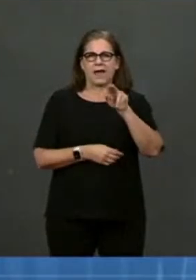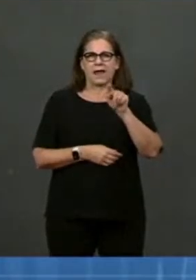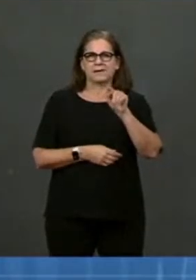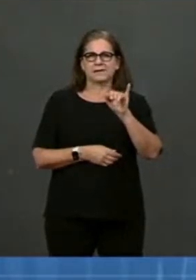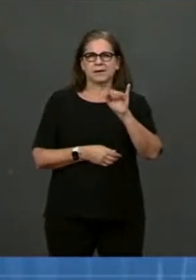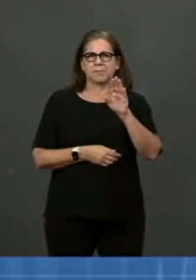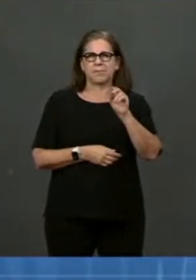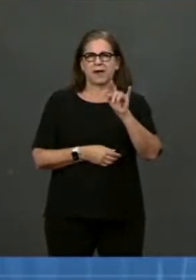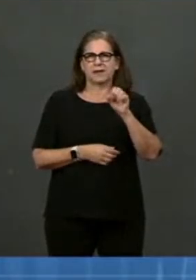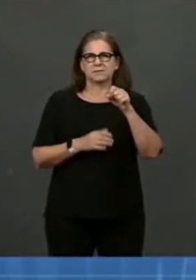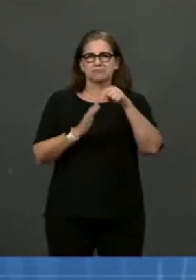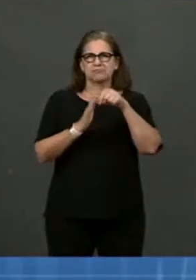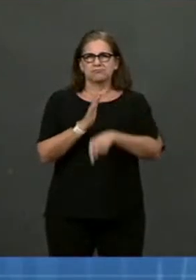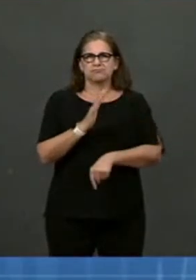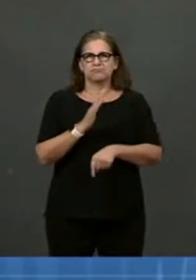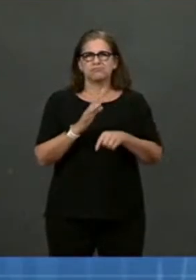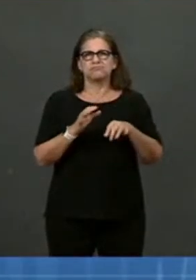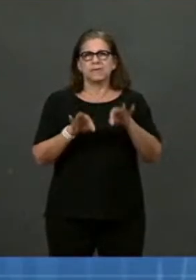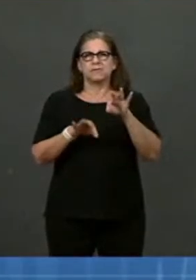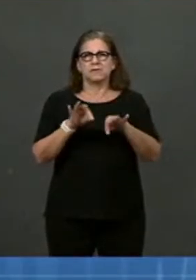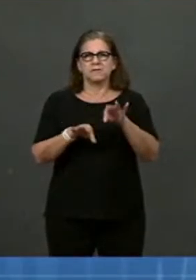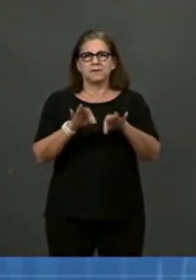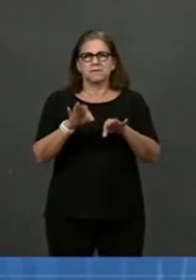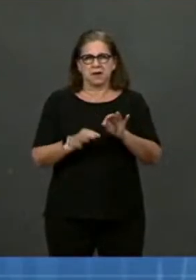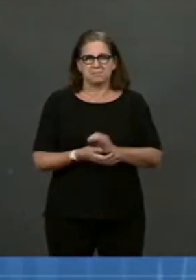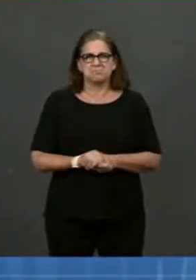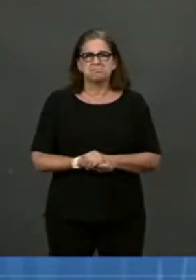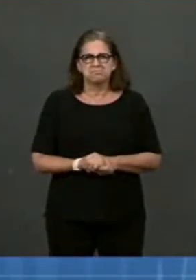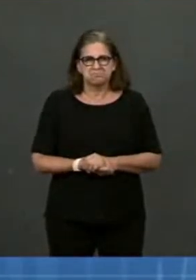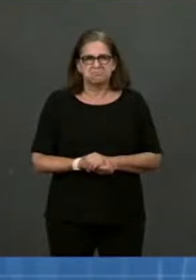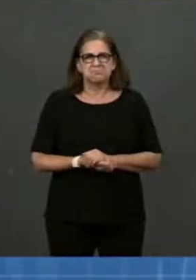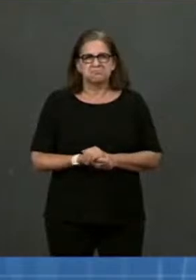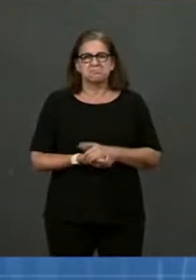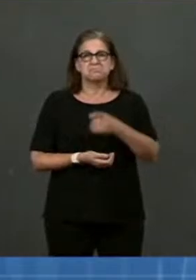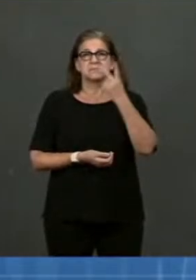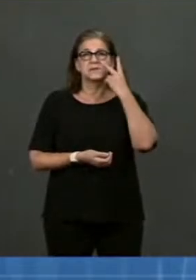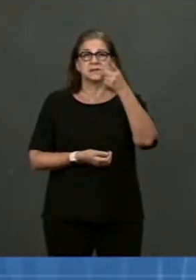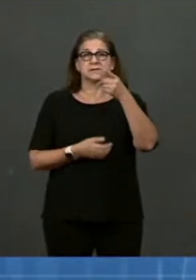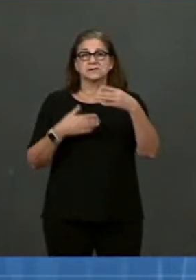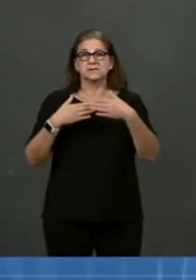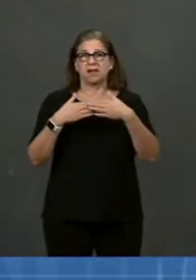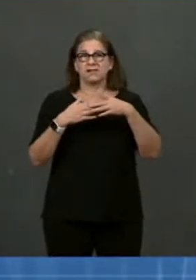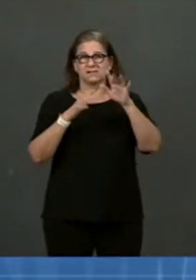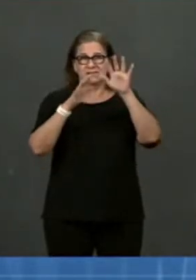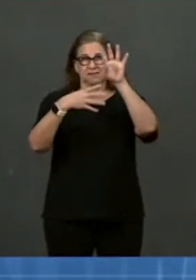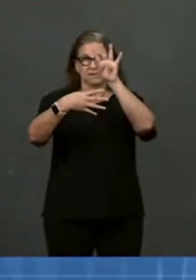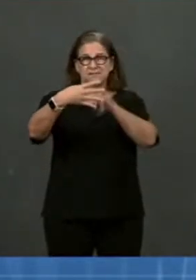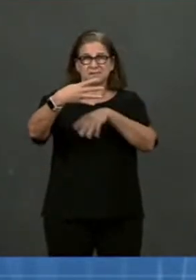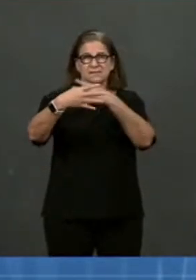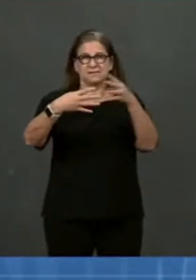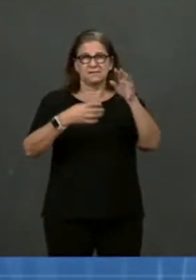INCREASE ANYWHERE FROM 6.2 TO 76 FOLD. THAT'S ANTI BODY. NOW LET'S LOOK AT DETAIL THIS